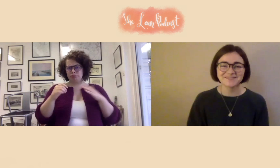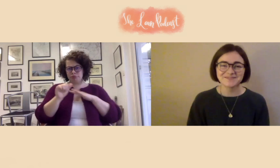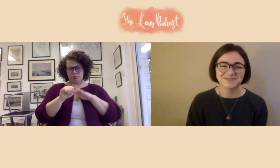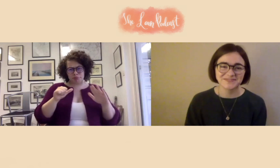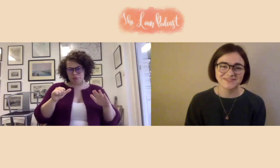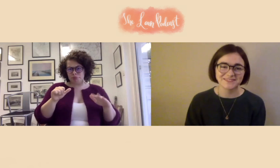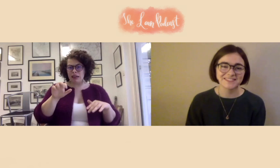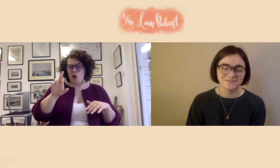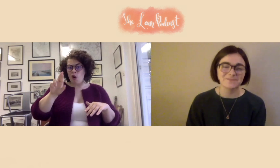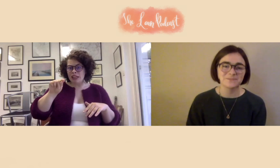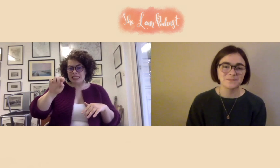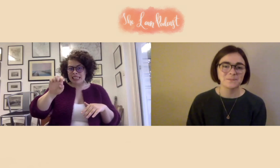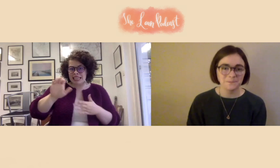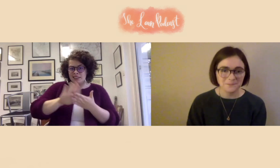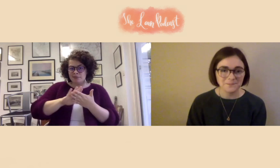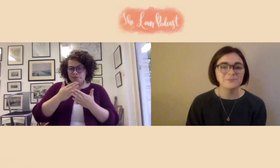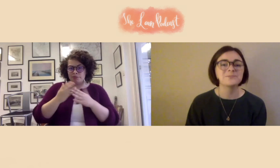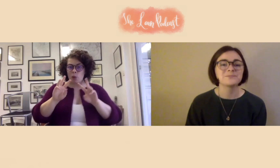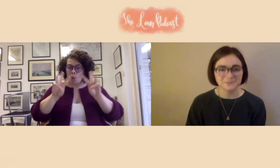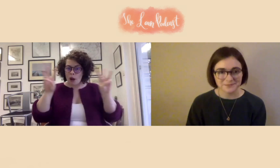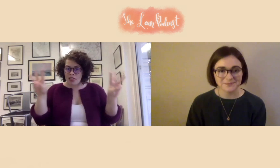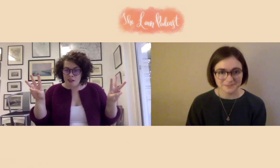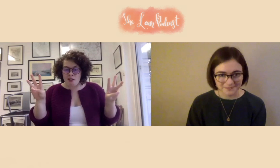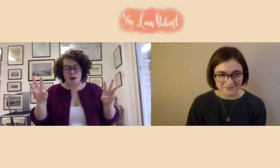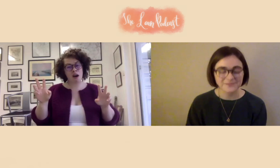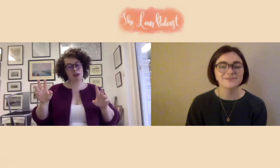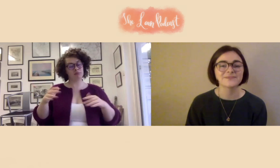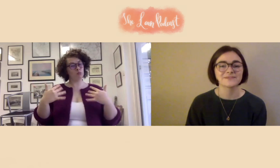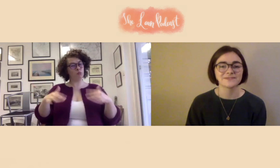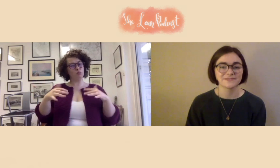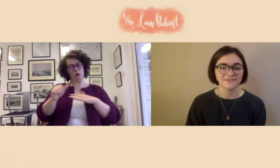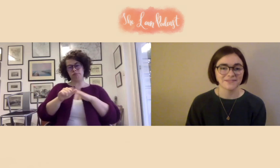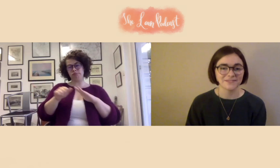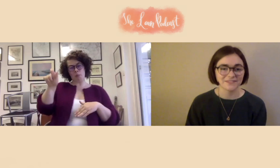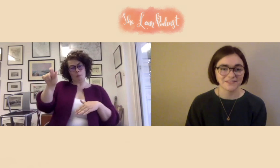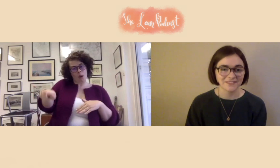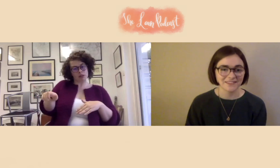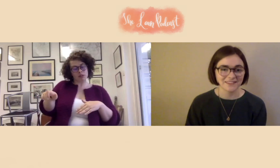She works as an OTI translator for the weather and the news. I mean, she's incredibly experienced.